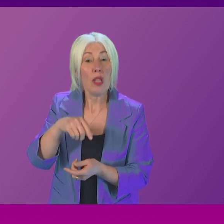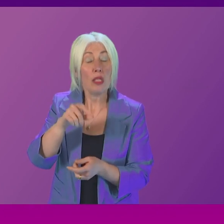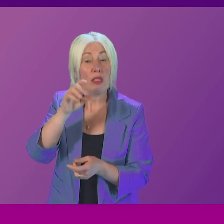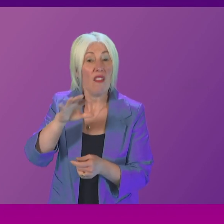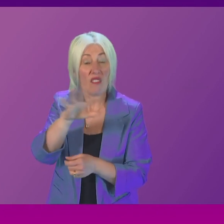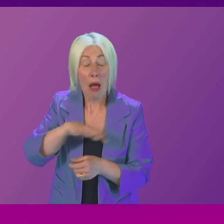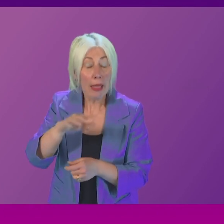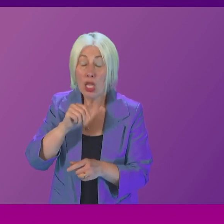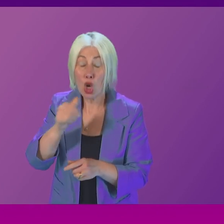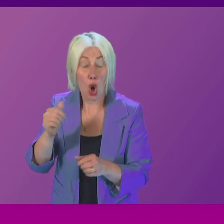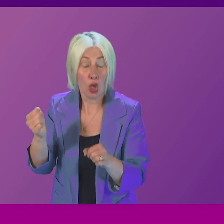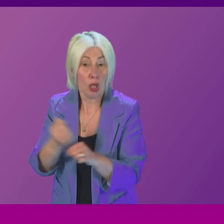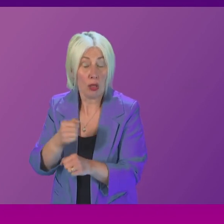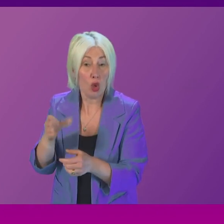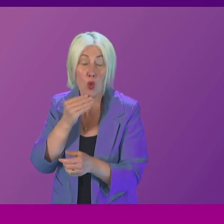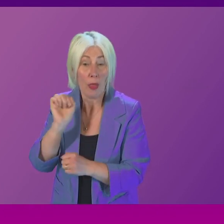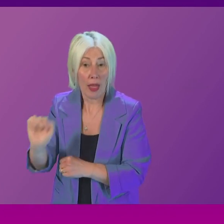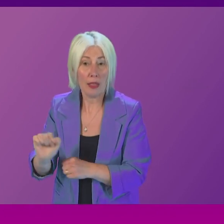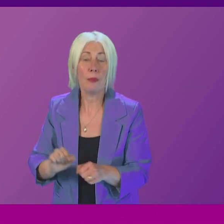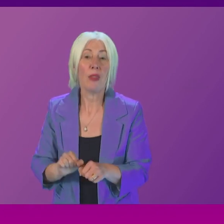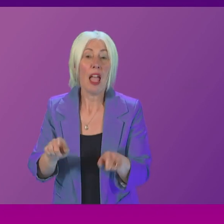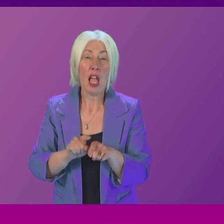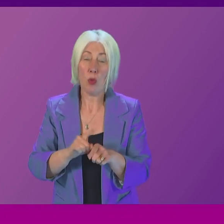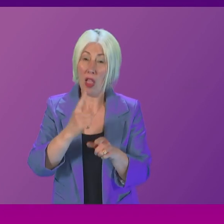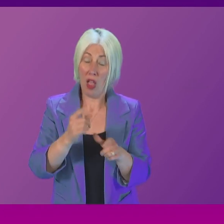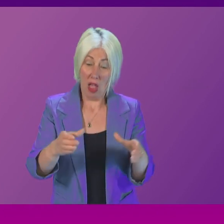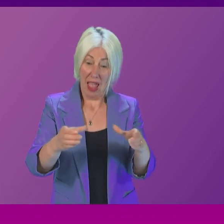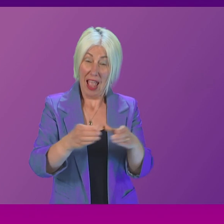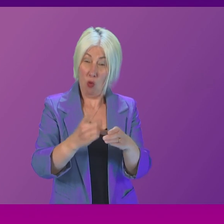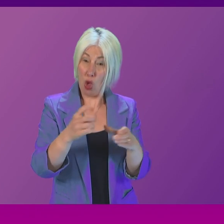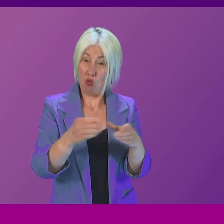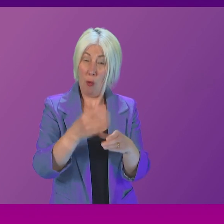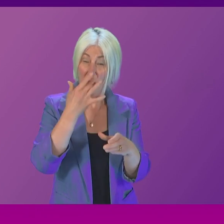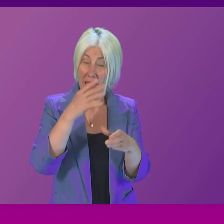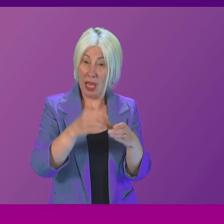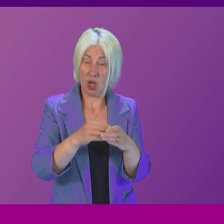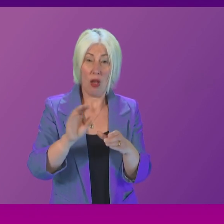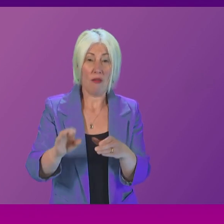It has been estimated that only 80 per cent of that age cohort will take up the payment, compared with 92 per cent for under-sixes.